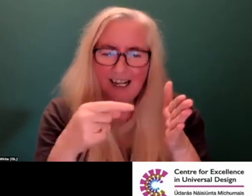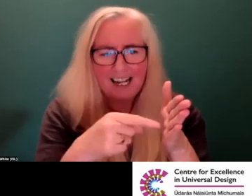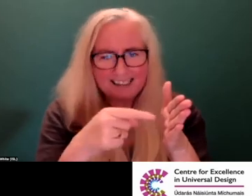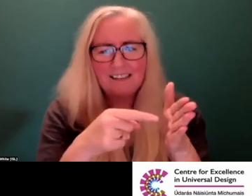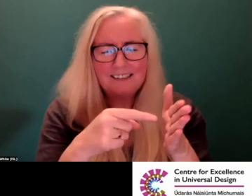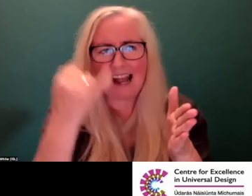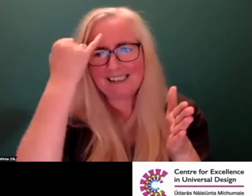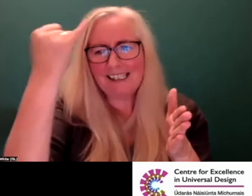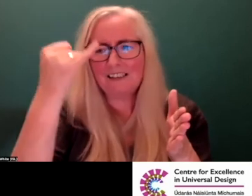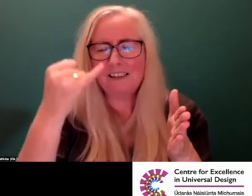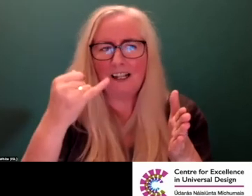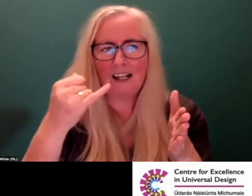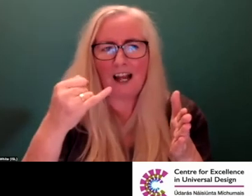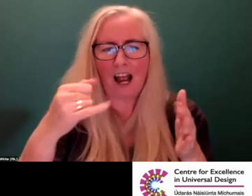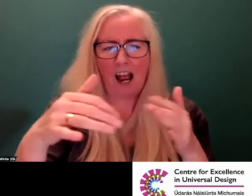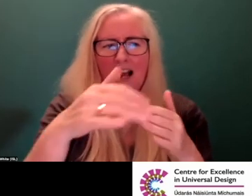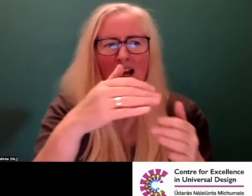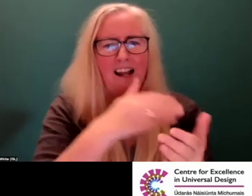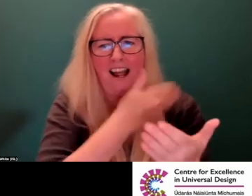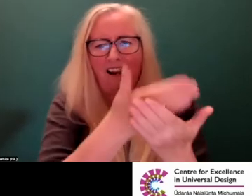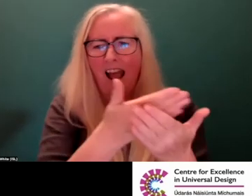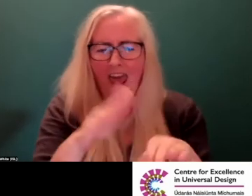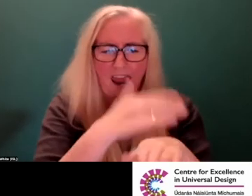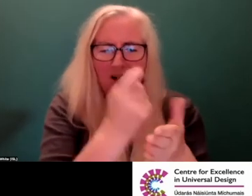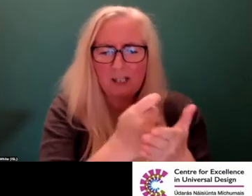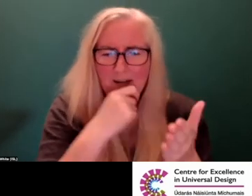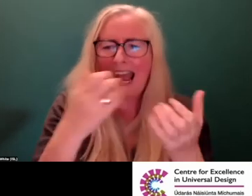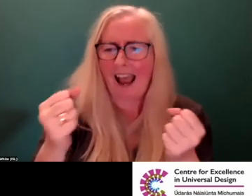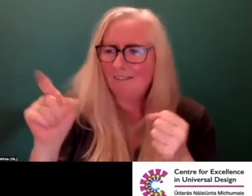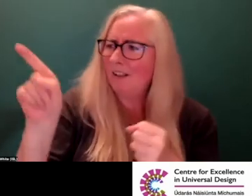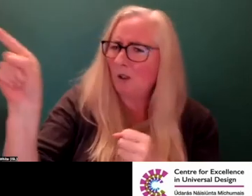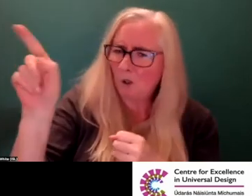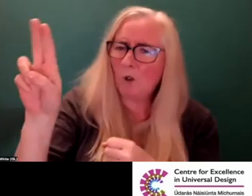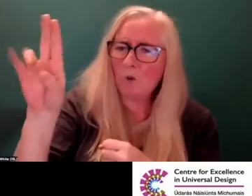I mean, it's been around for a long time, but not very well supported. And I think we're seeing it in the UK.